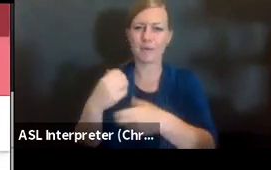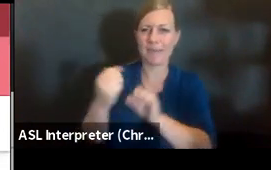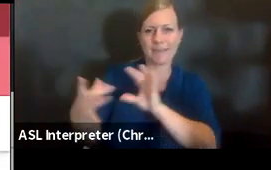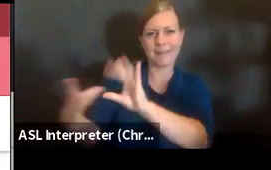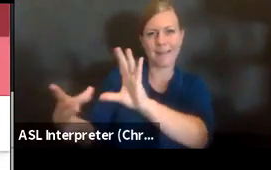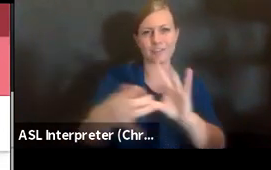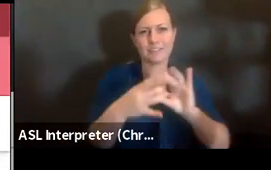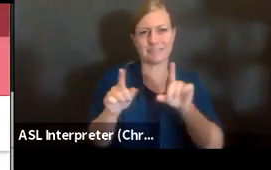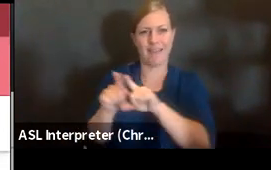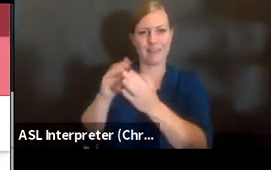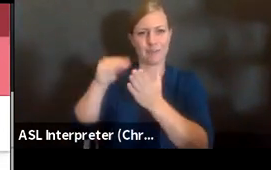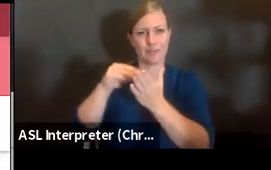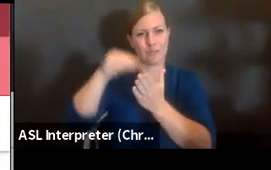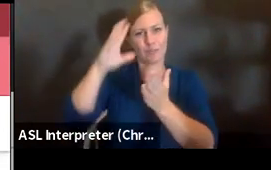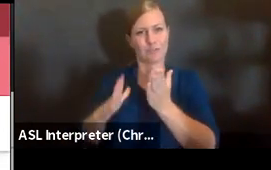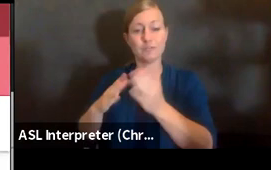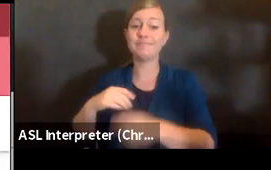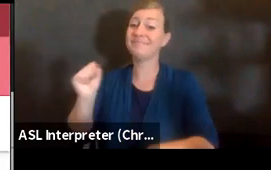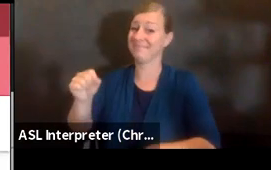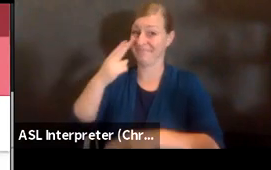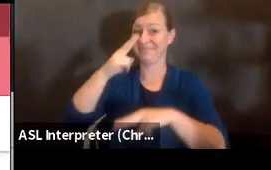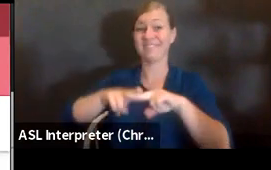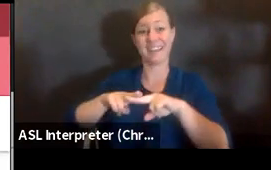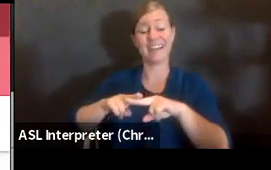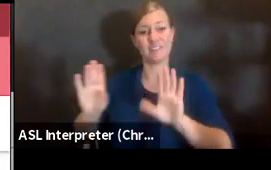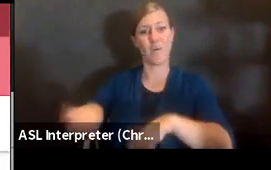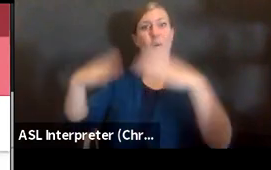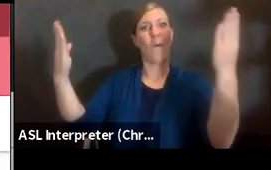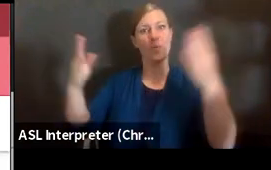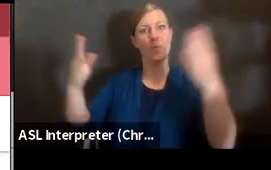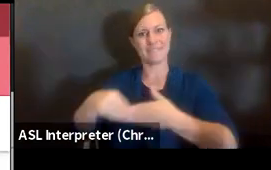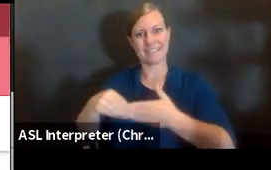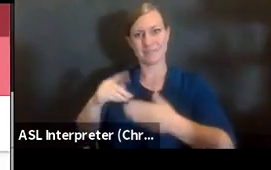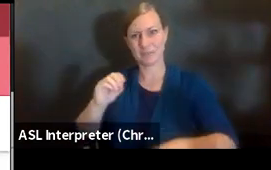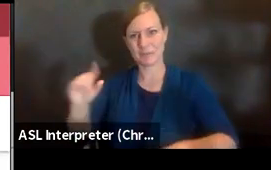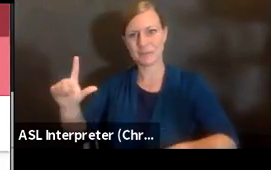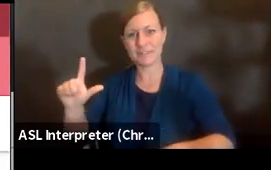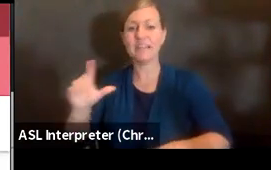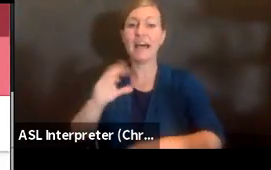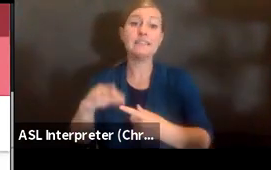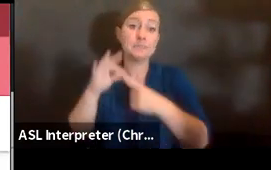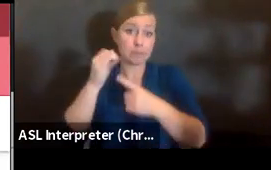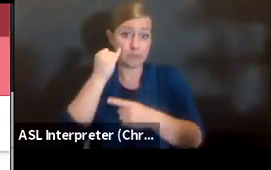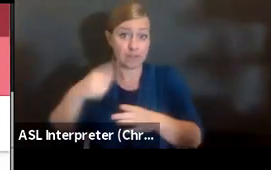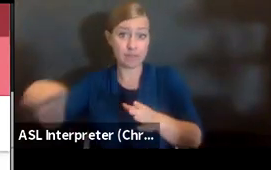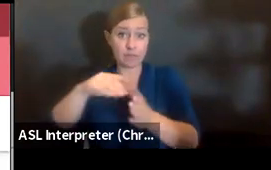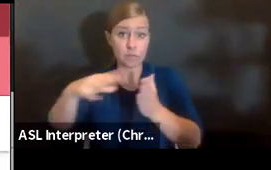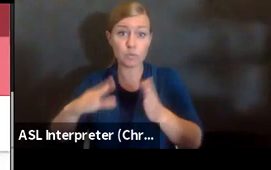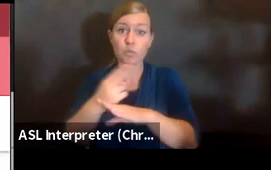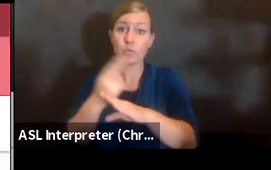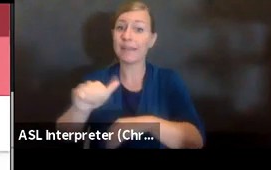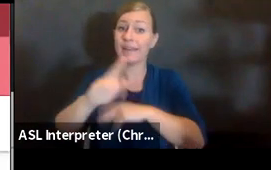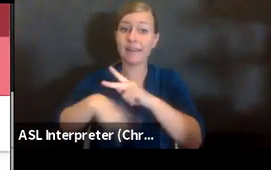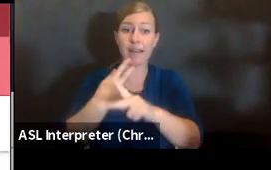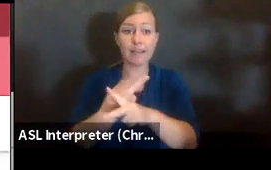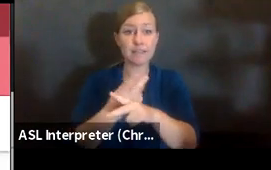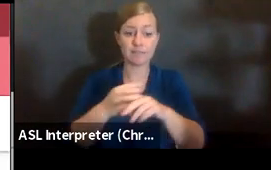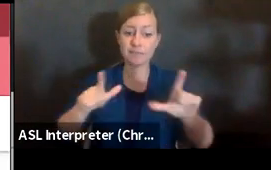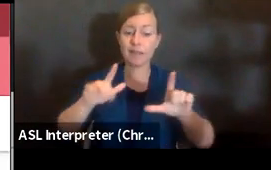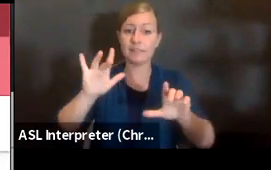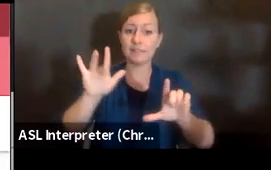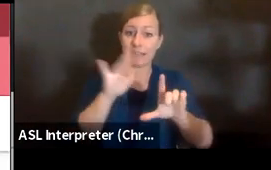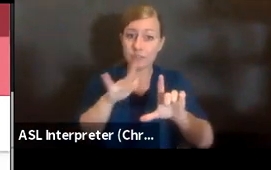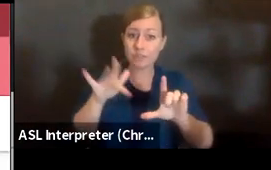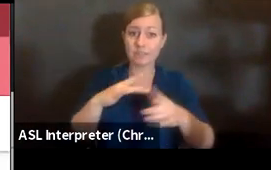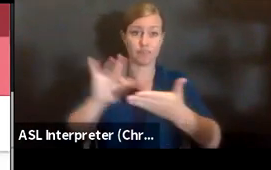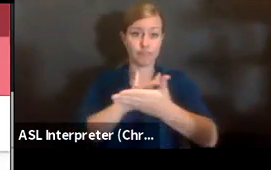Katherine Livick - ESD 112: It's fun. It's a really wide open flexible tool and especially if you have students who are using any kind of a touchscreen device, a Chromebook that can use a stylus, or an iPad,